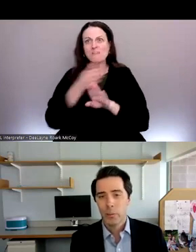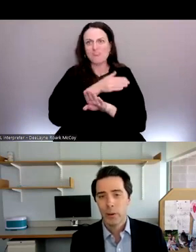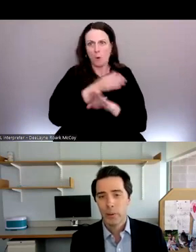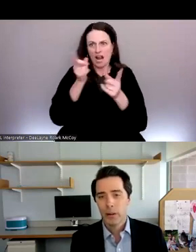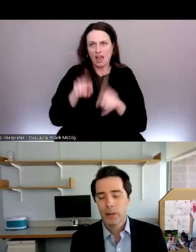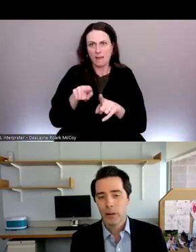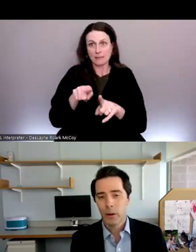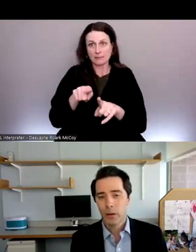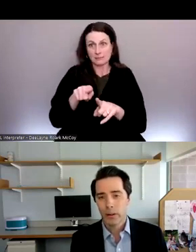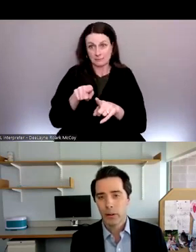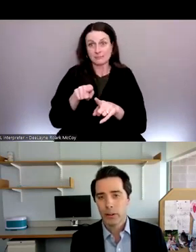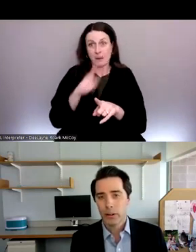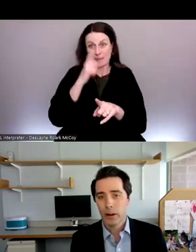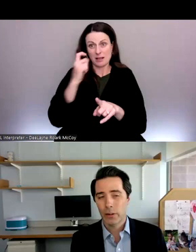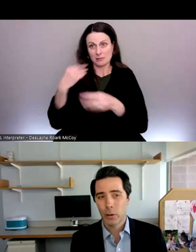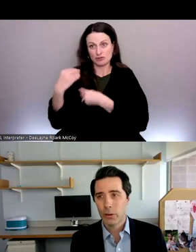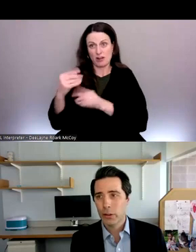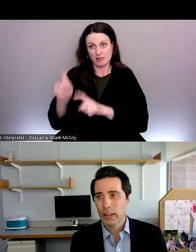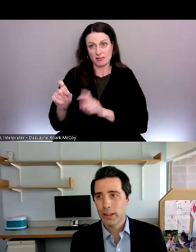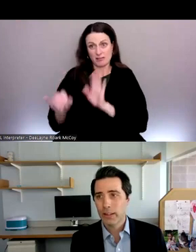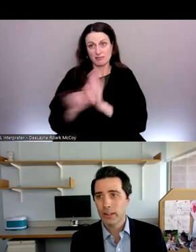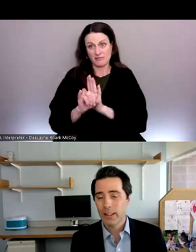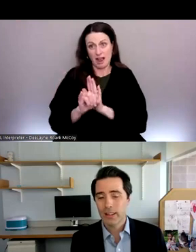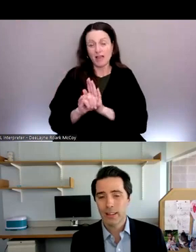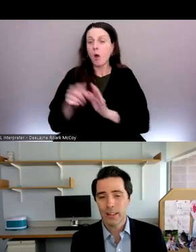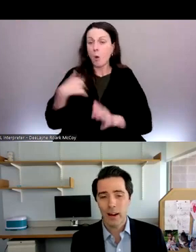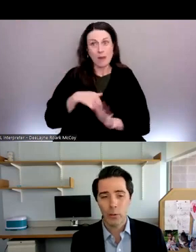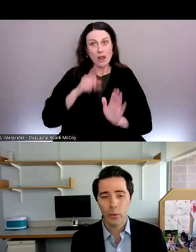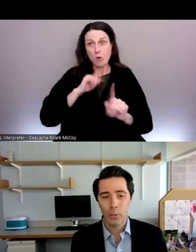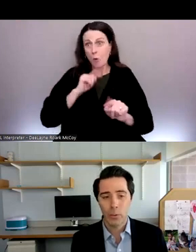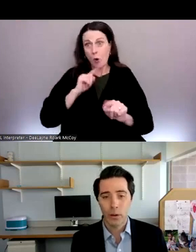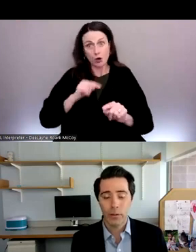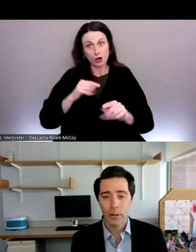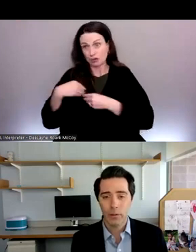but because otolaryngologists are often